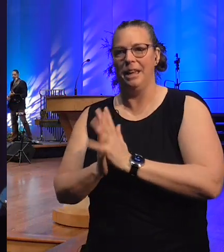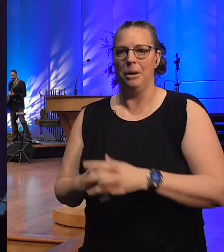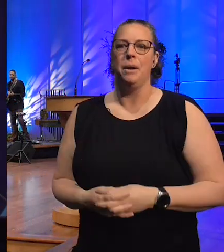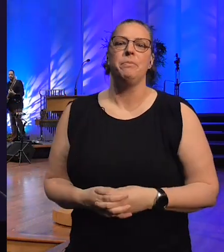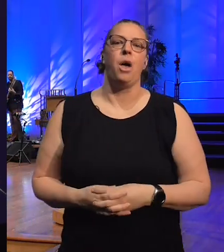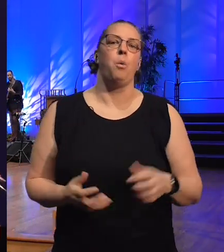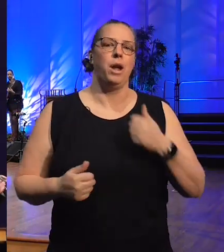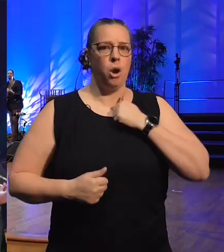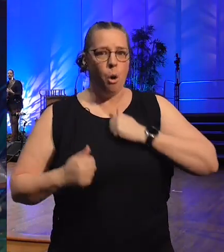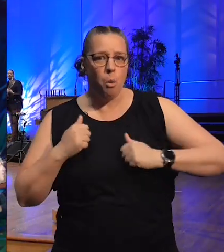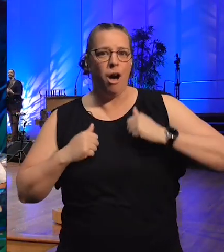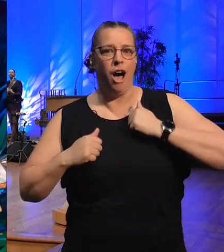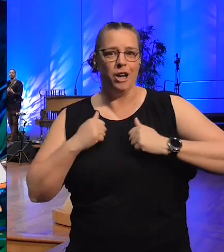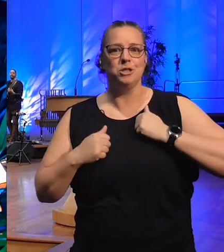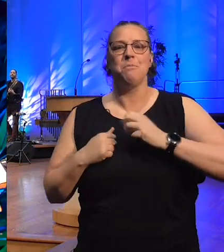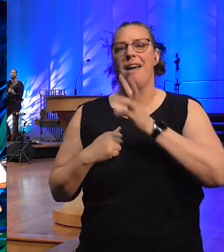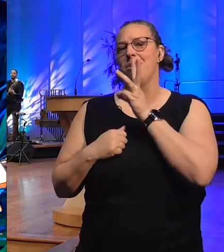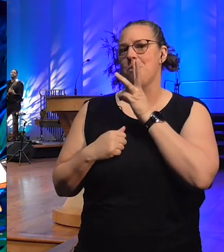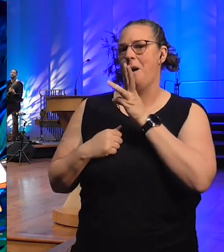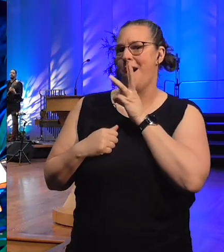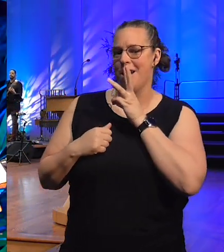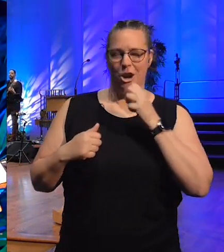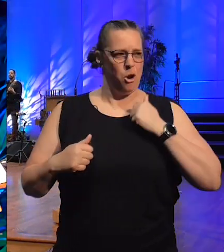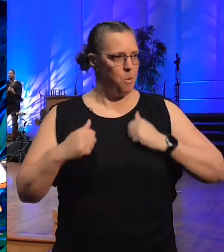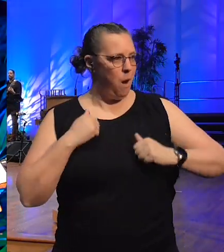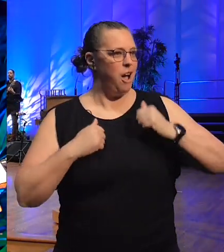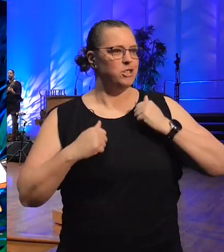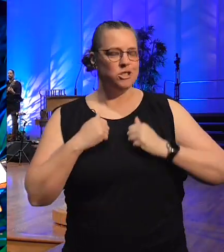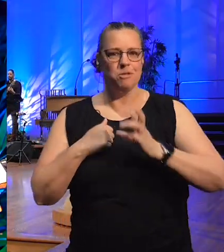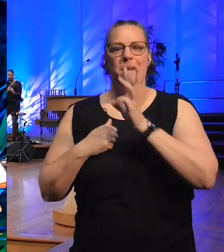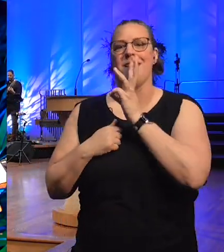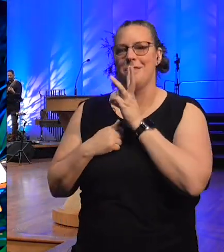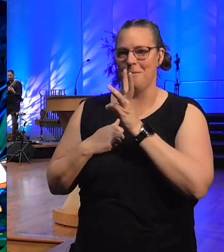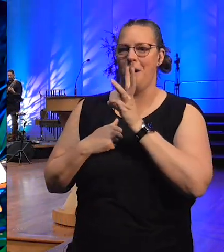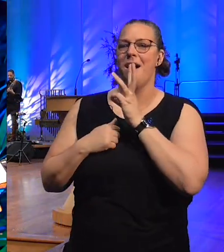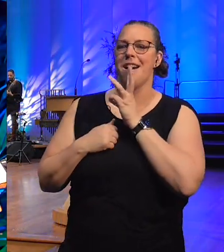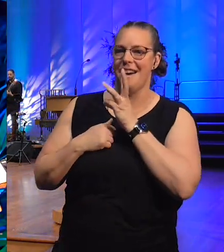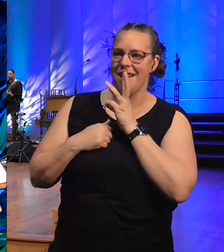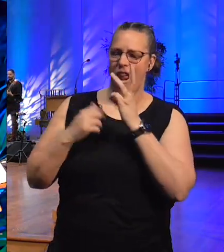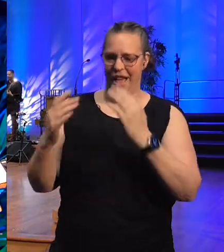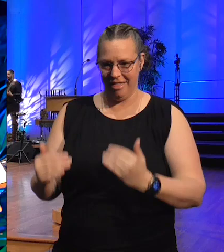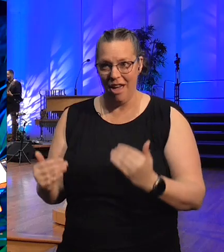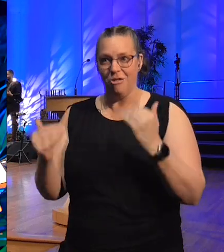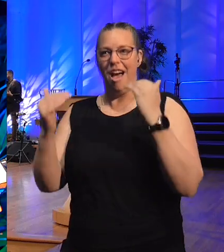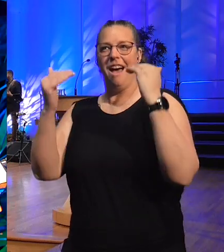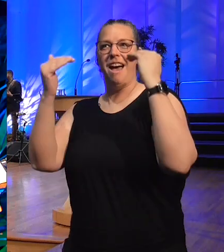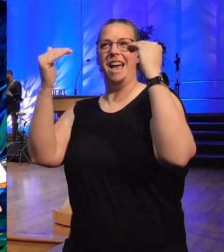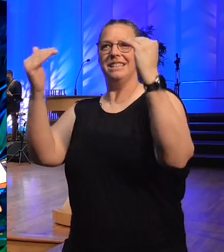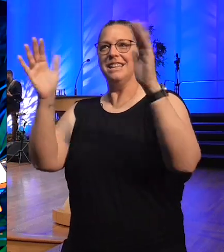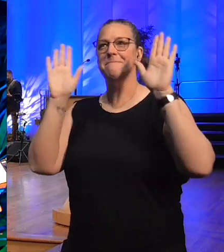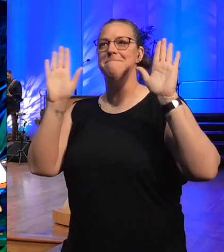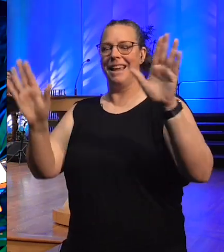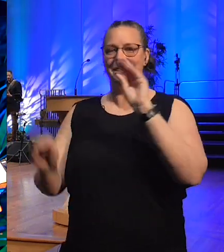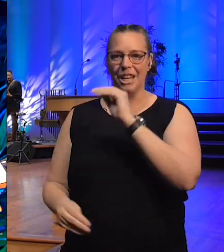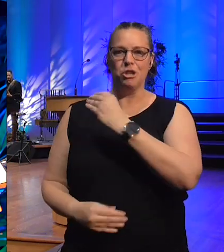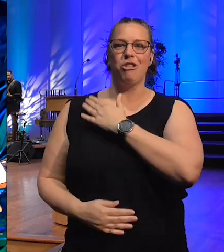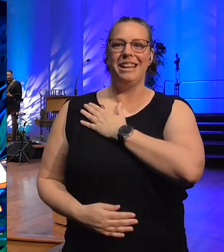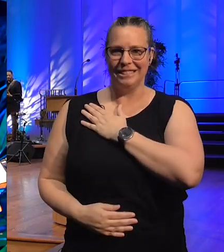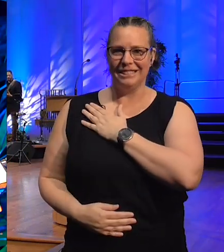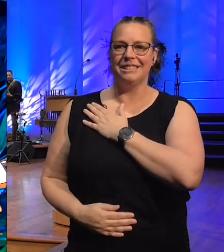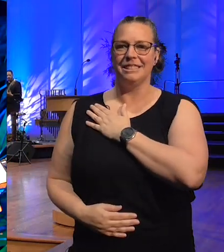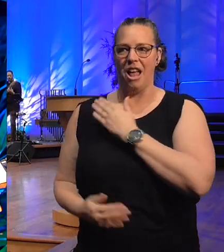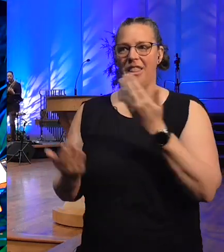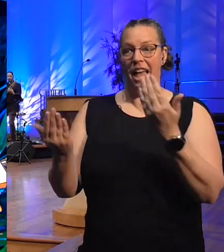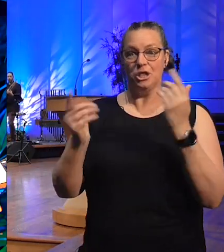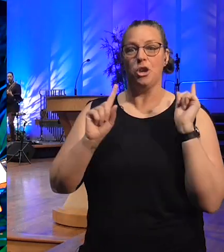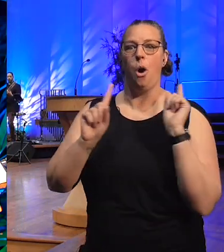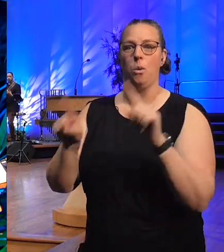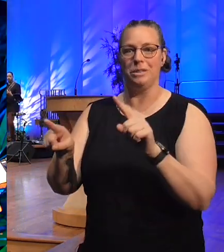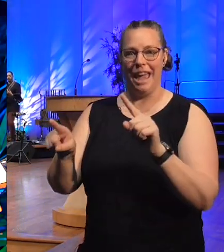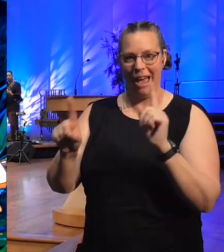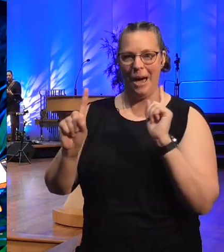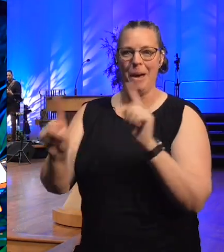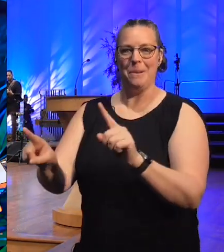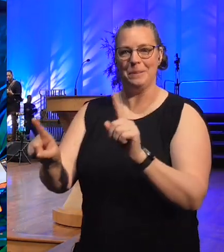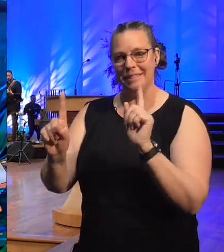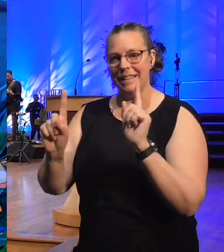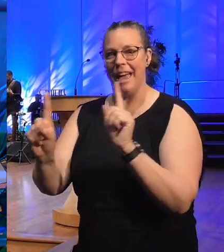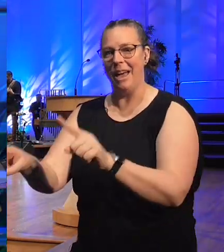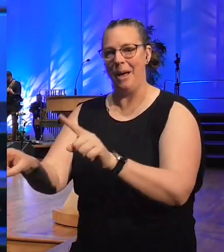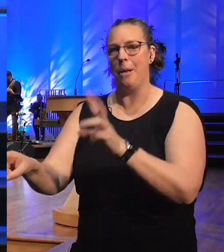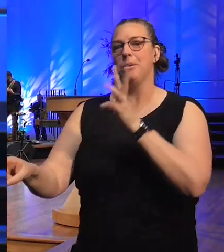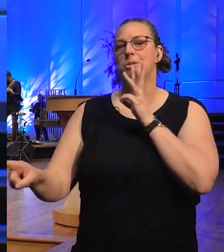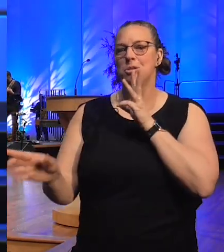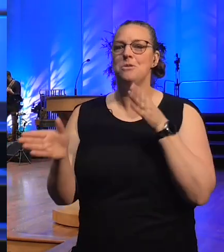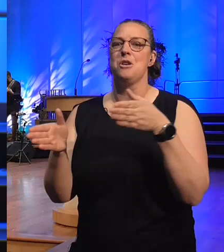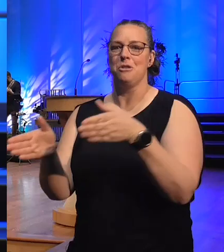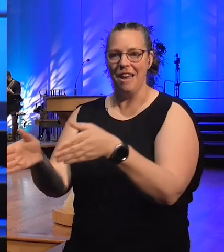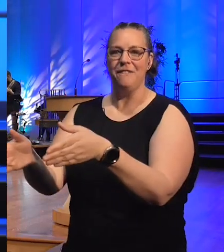head watch by the Water by the water and rise in Amazing Grace let's go down down down to the